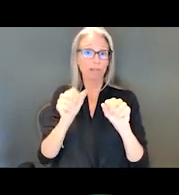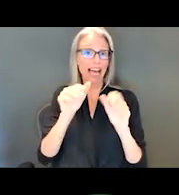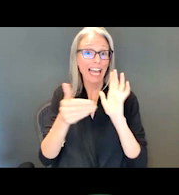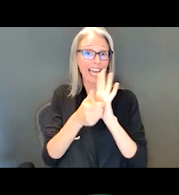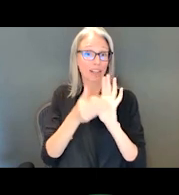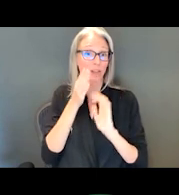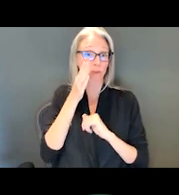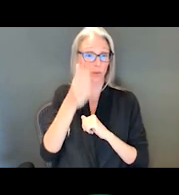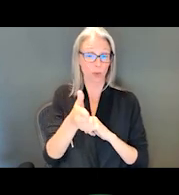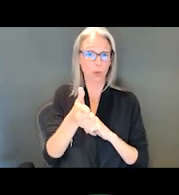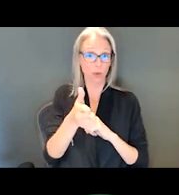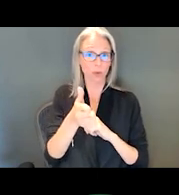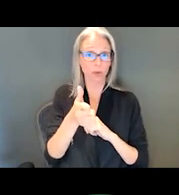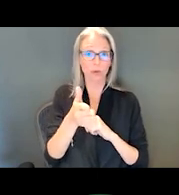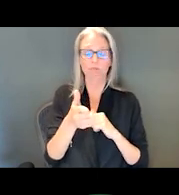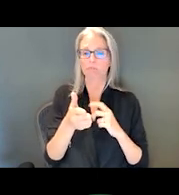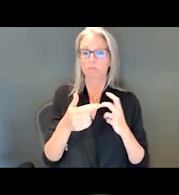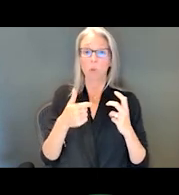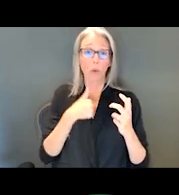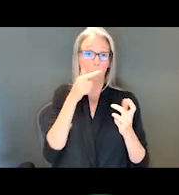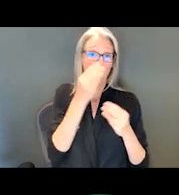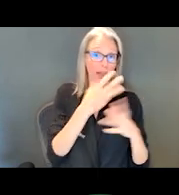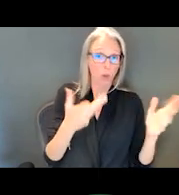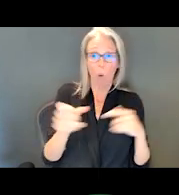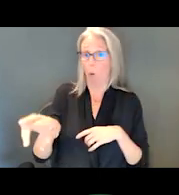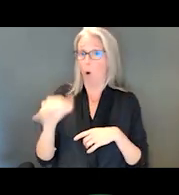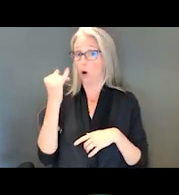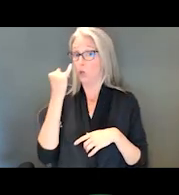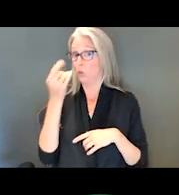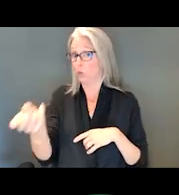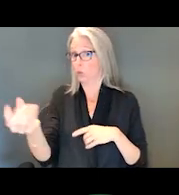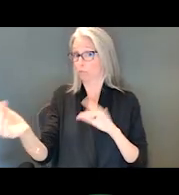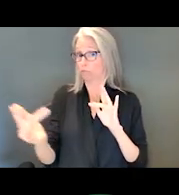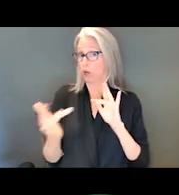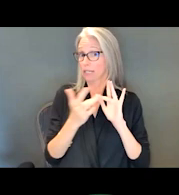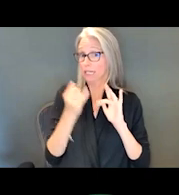One of the thoughts I had just today was maybe it's time for us to launch a nonprofit focused